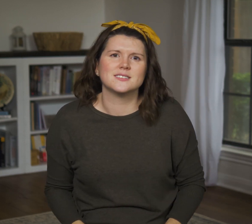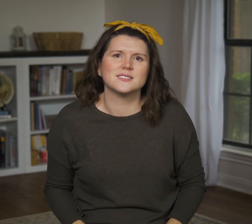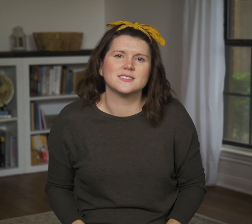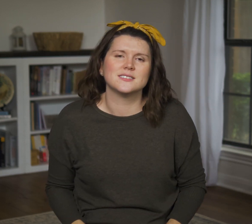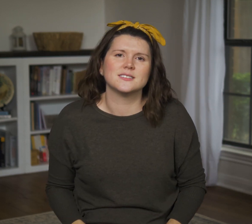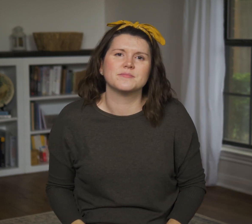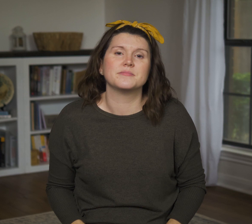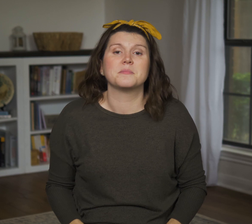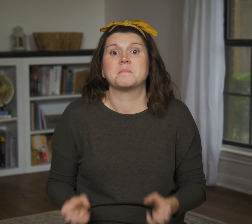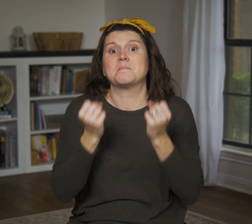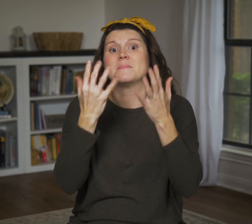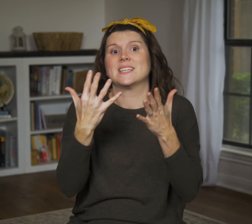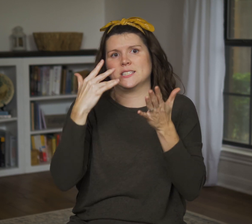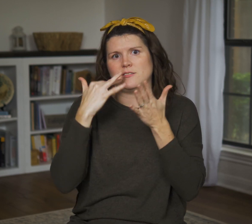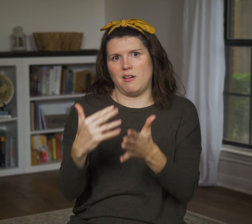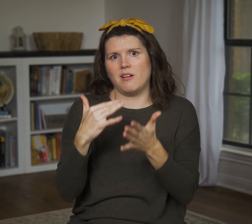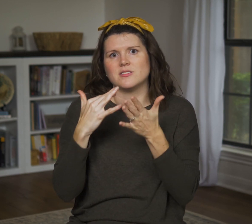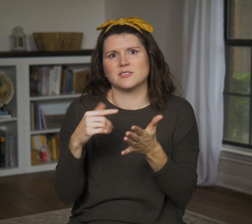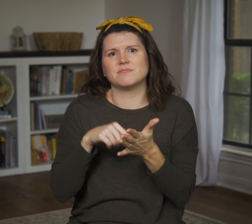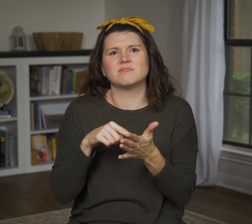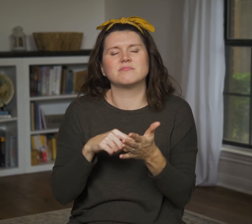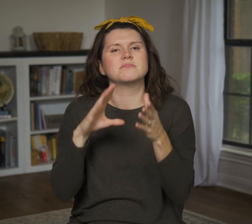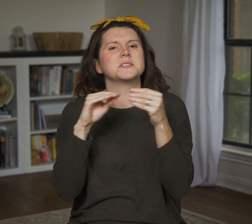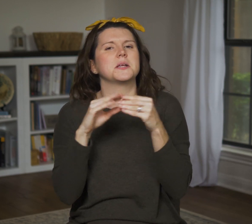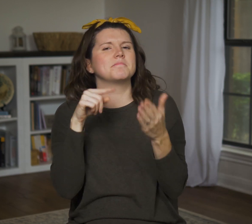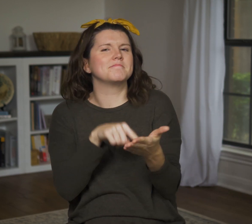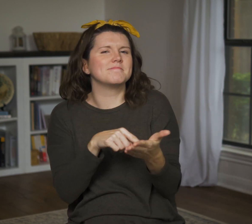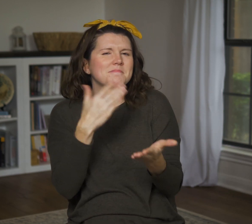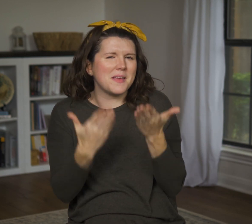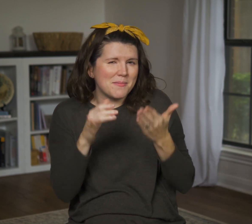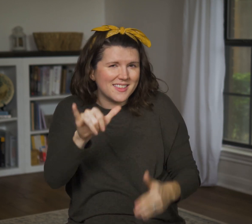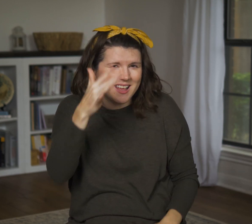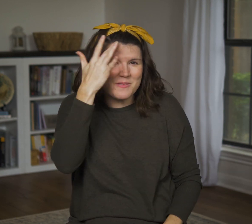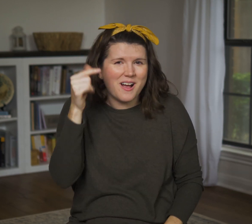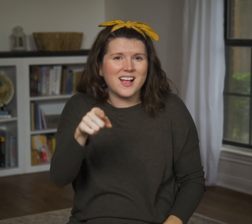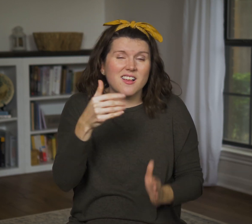Many scholars even say that’s probably why